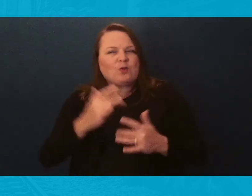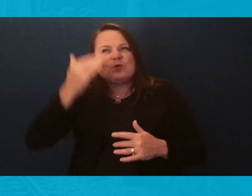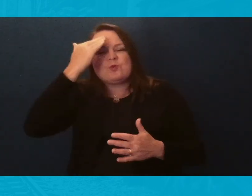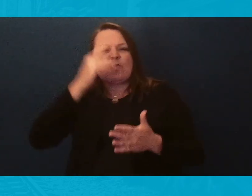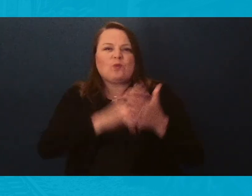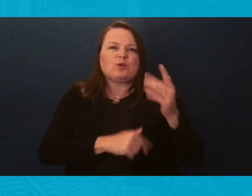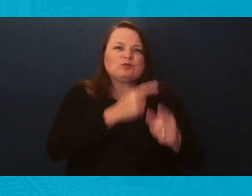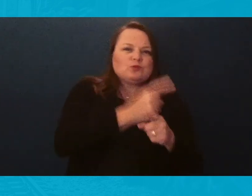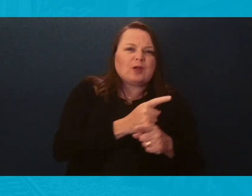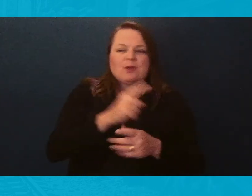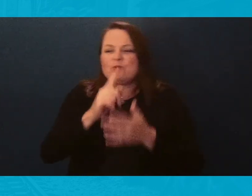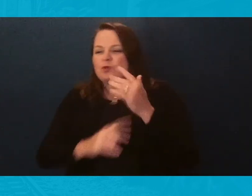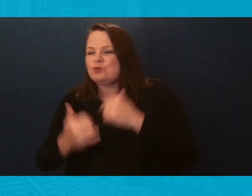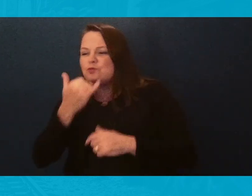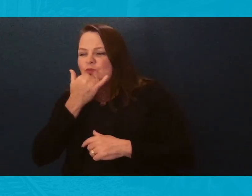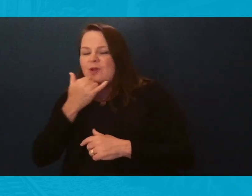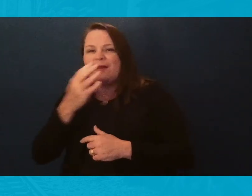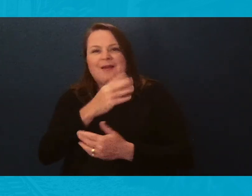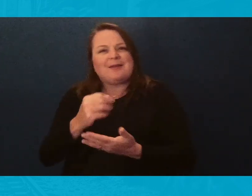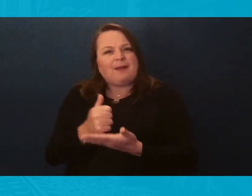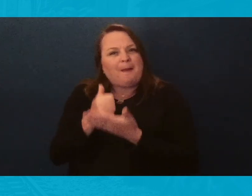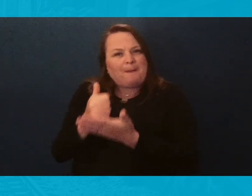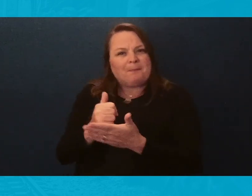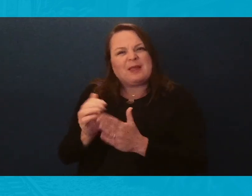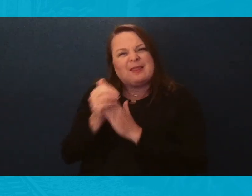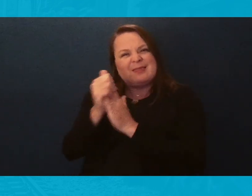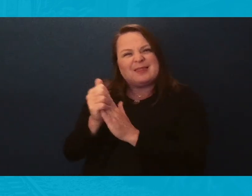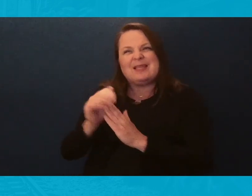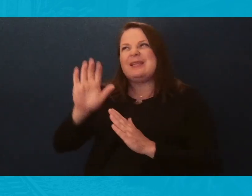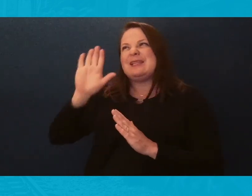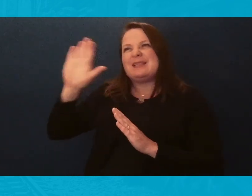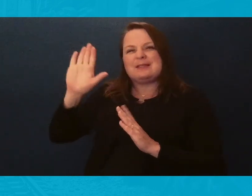that God would give us a discerning heart to know what is right and what is wrong,